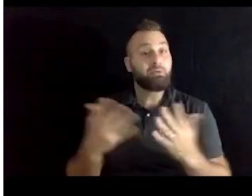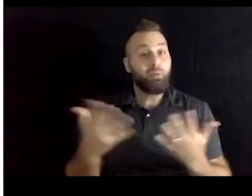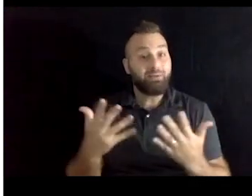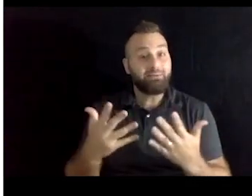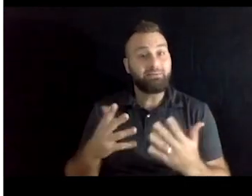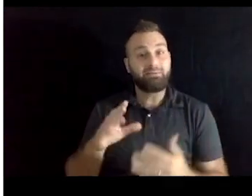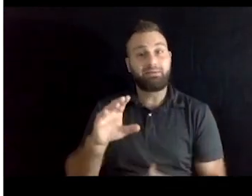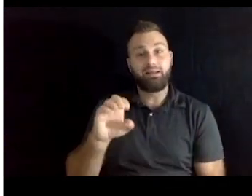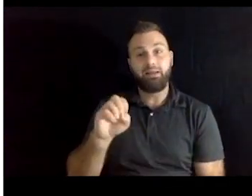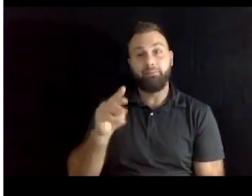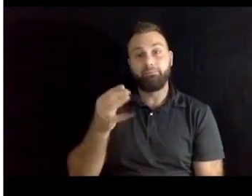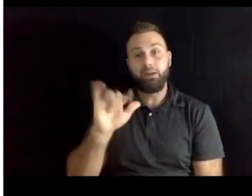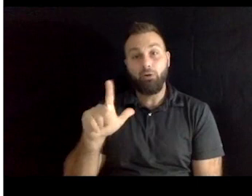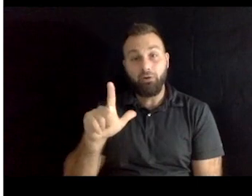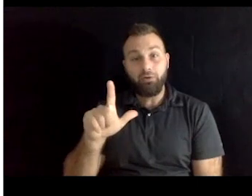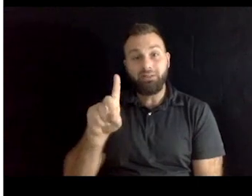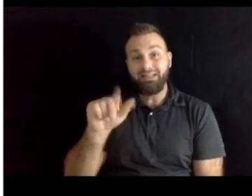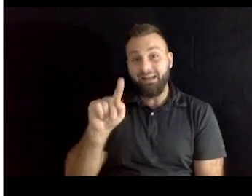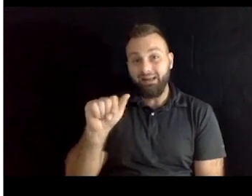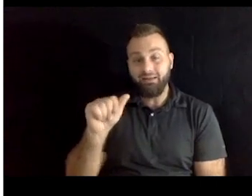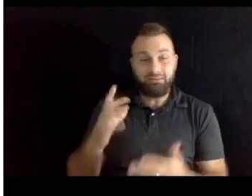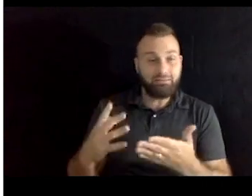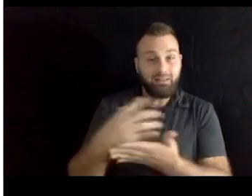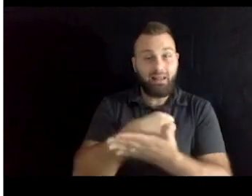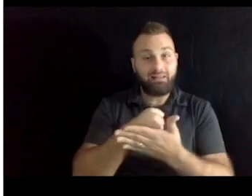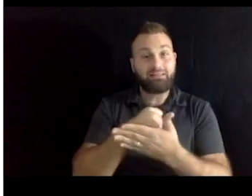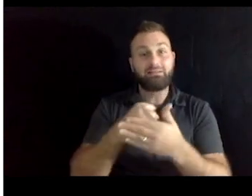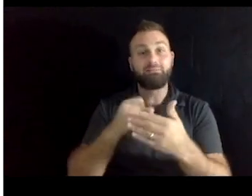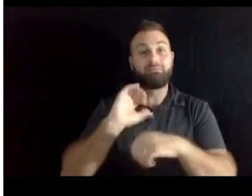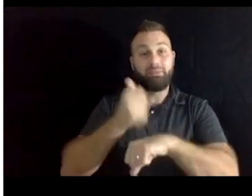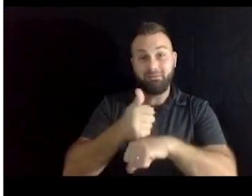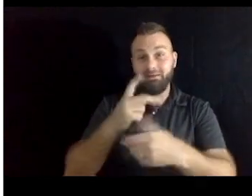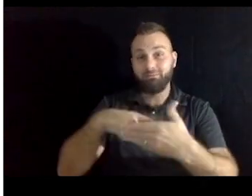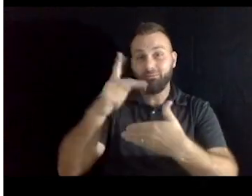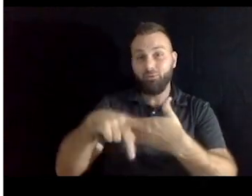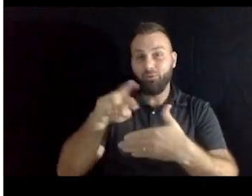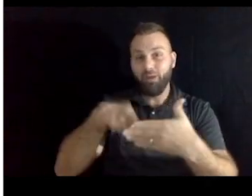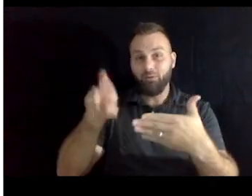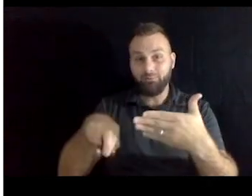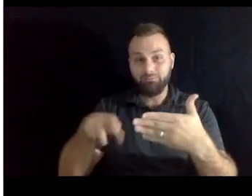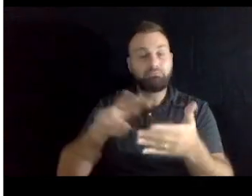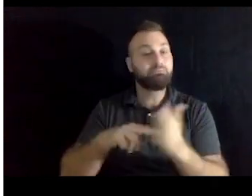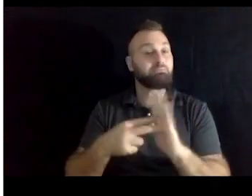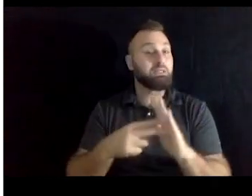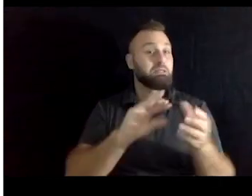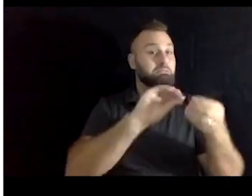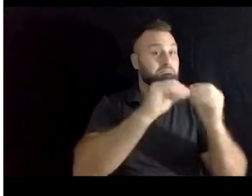I mean empirical data collected about program outcomes. OK, so whether it's numeric